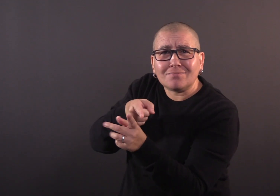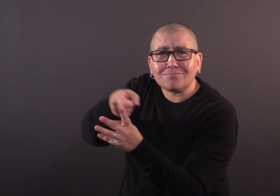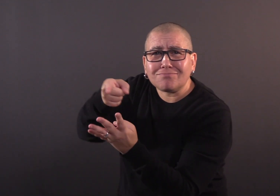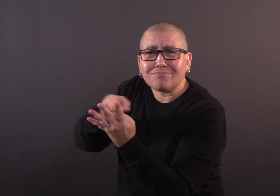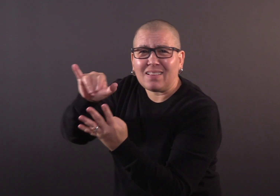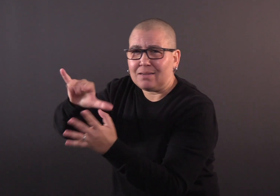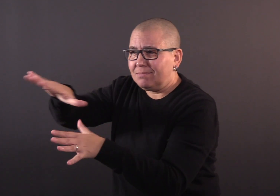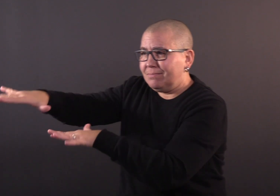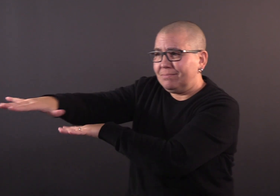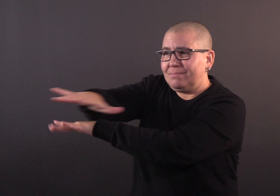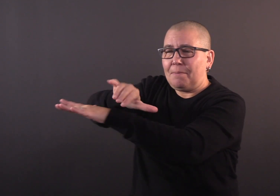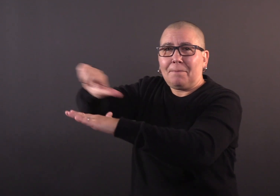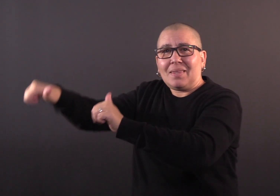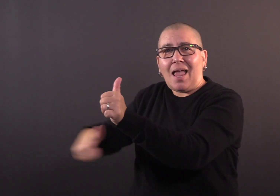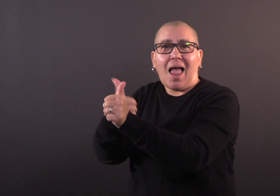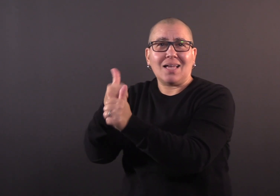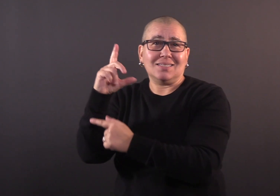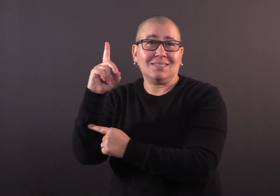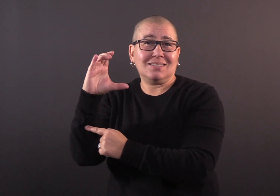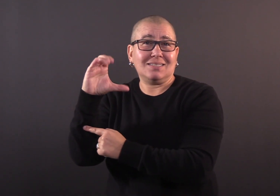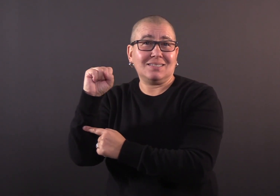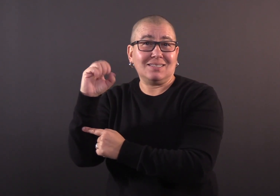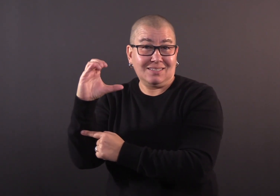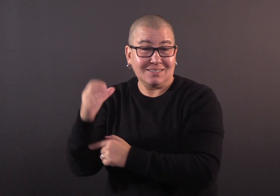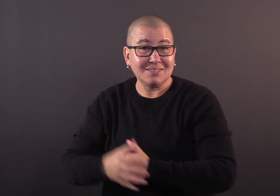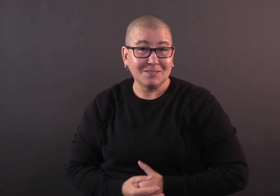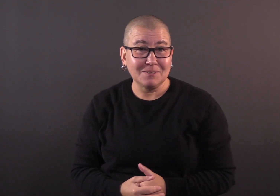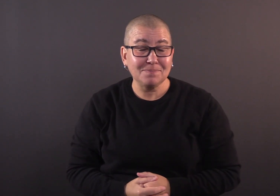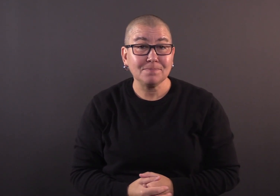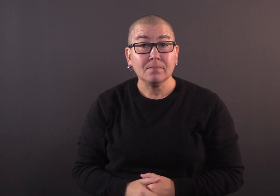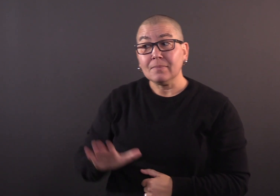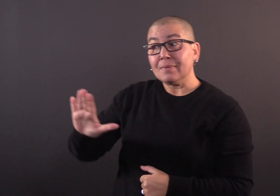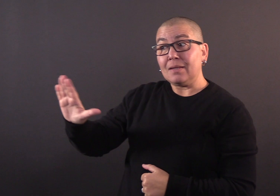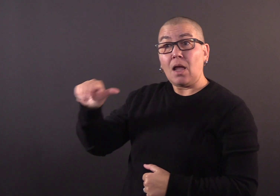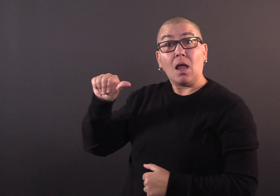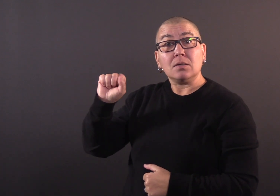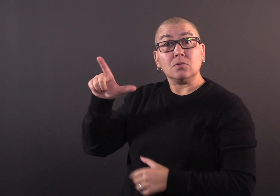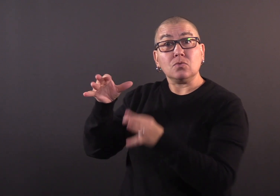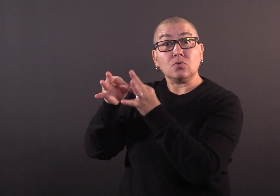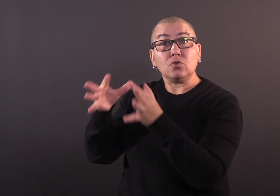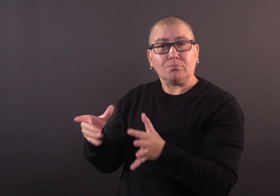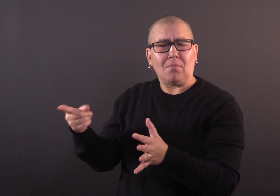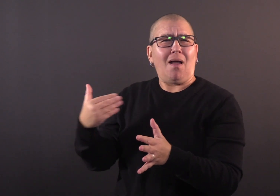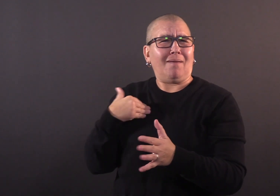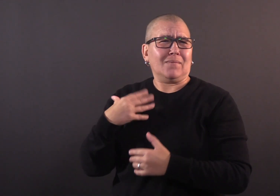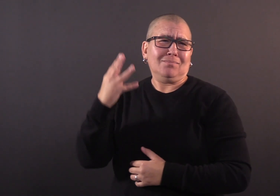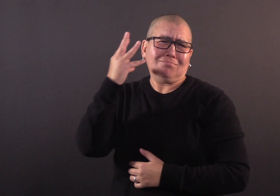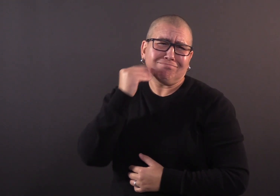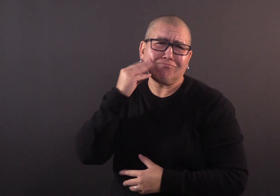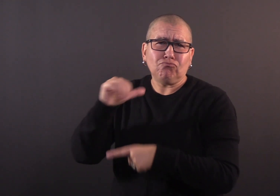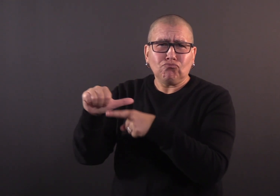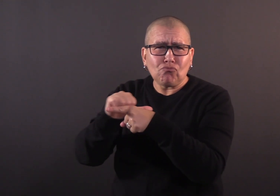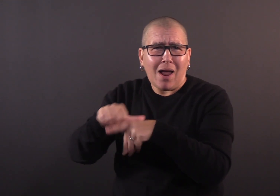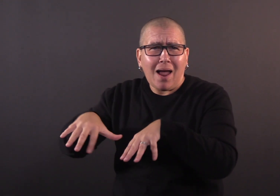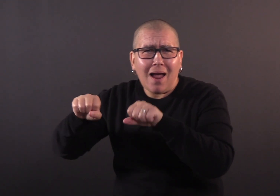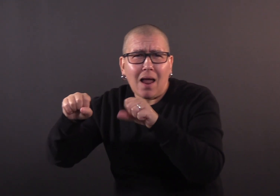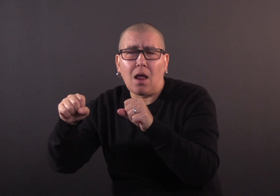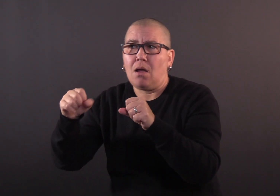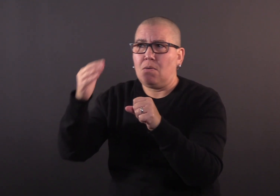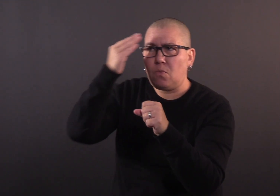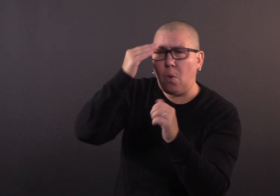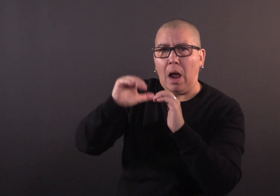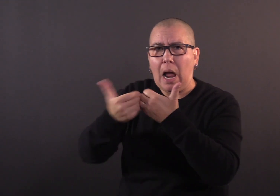expertise as the backbone for the DCSC’s work. Their ASL interpreters have extensive training